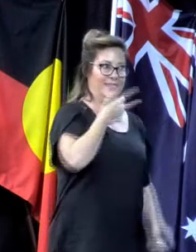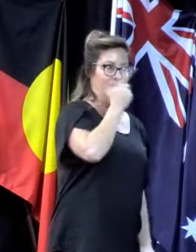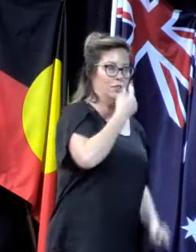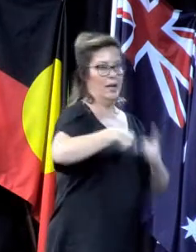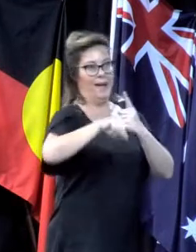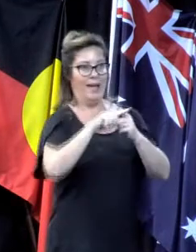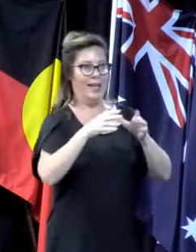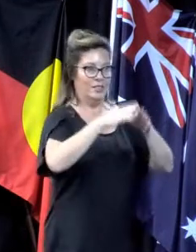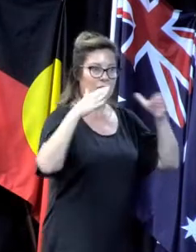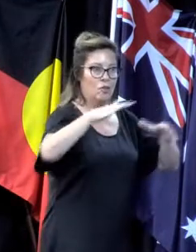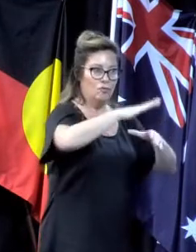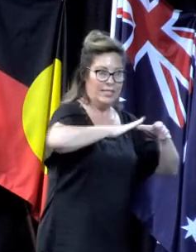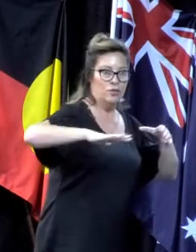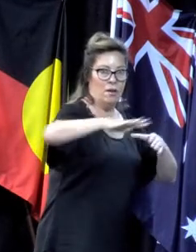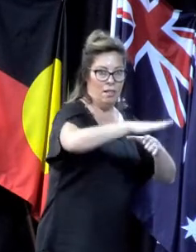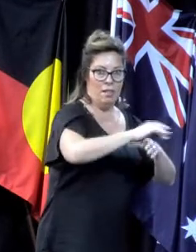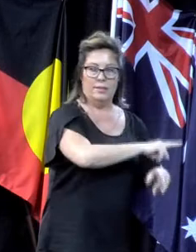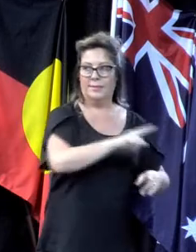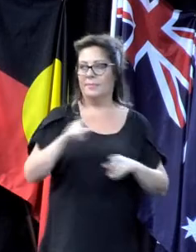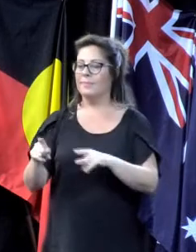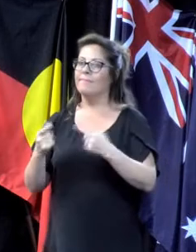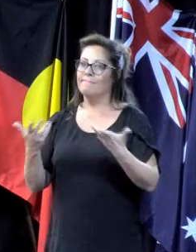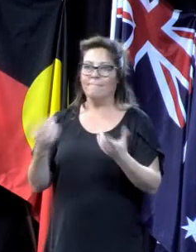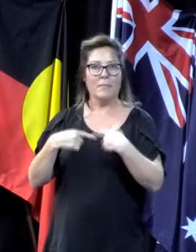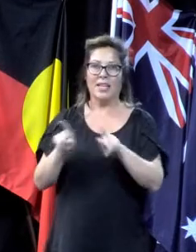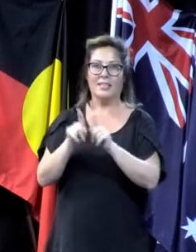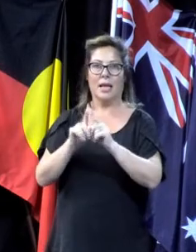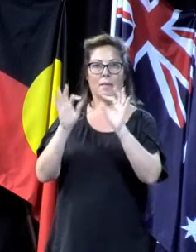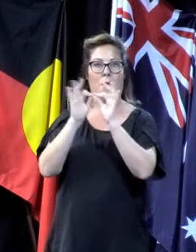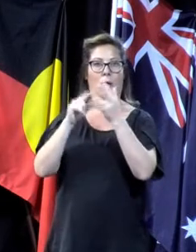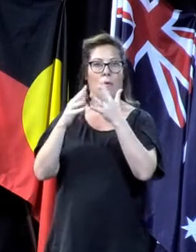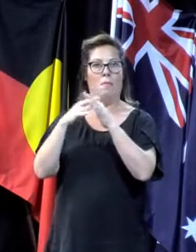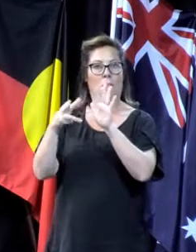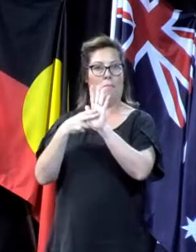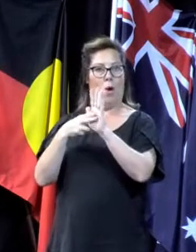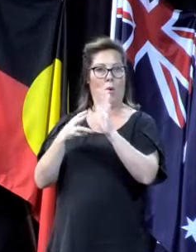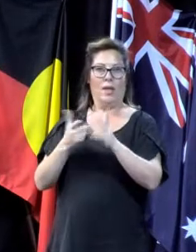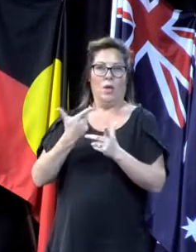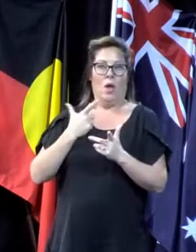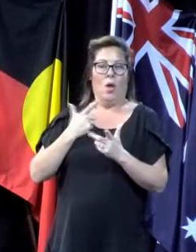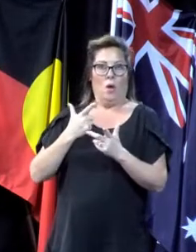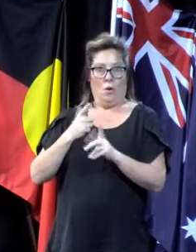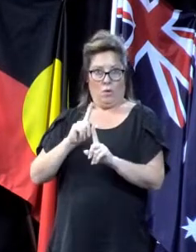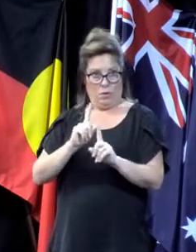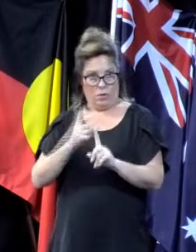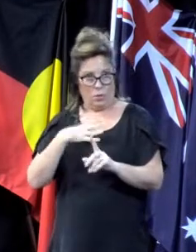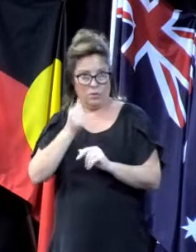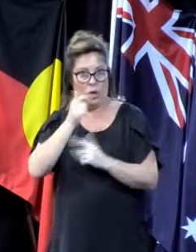Why Bowen State High School is where we are in inclusion compared to other schools? Is that the question? Yes.